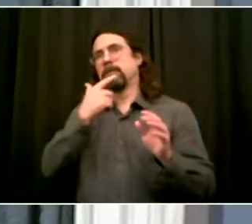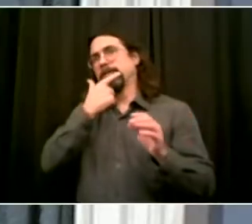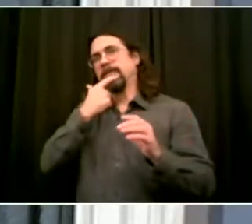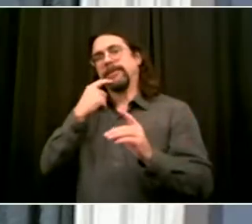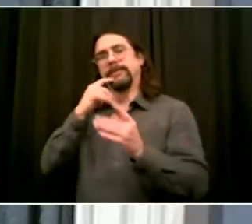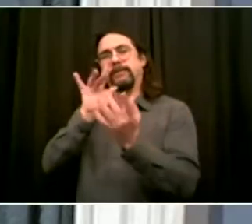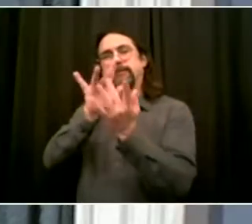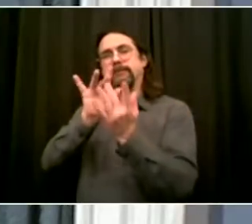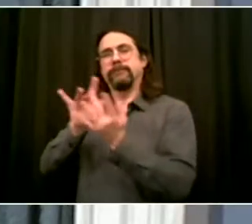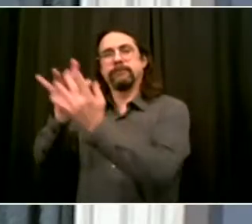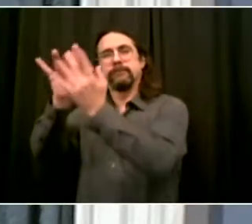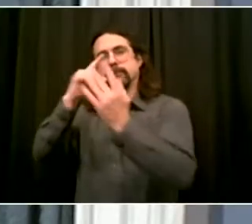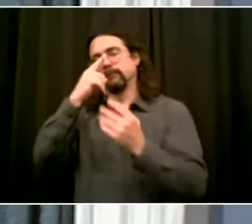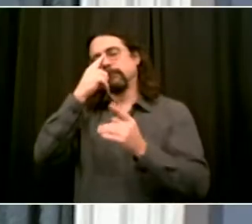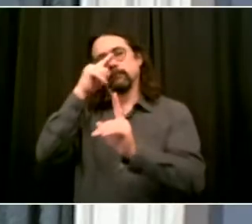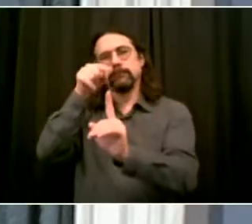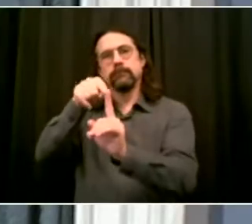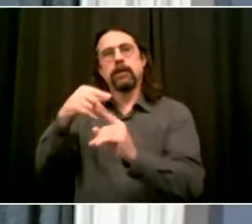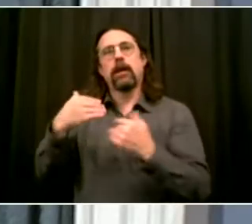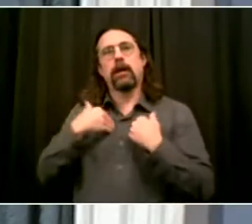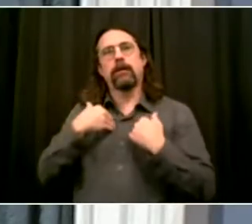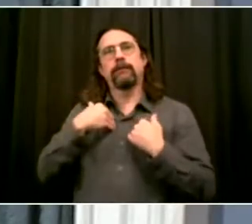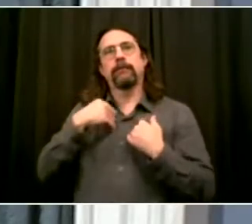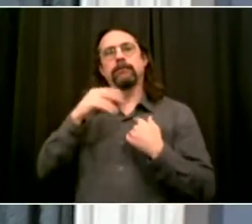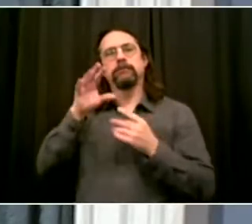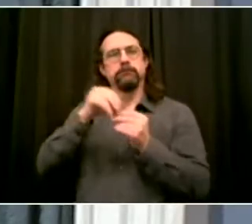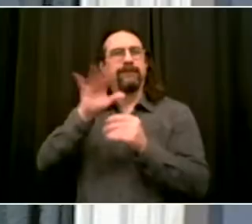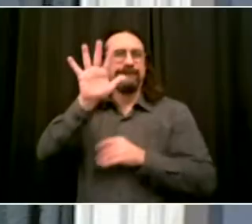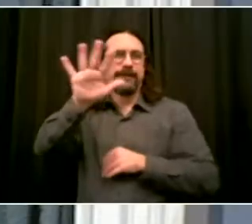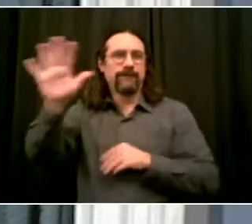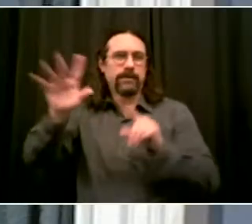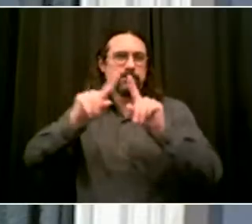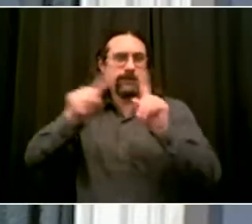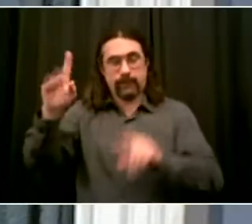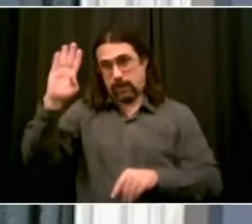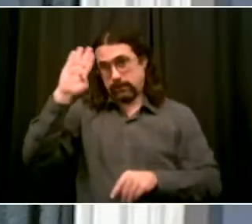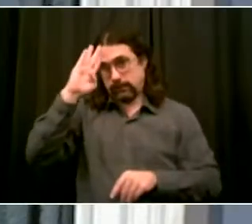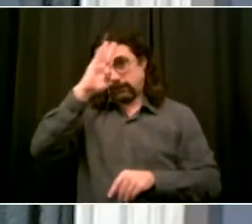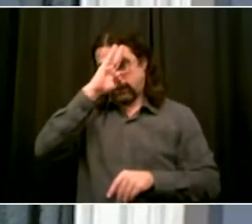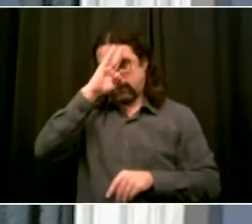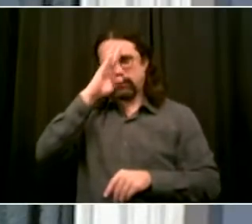ARE IN NEW YORK CITY. WE UNDERSTAND THE POPULATIONS OF HIGH RISK HEALTHCARE WORKERS AT EACH